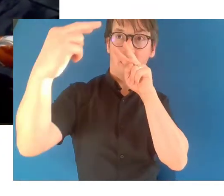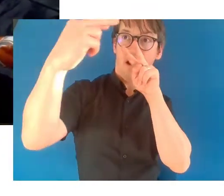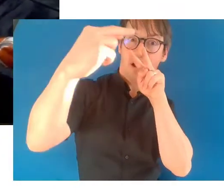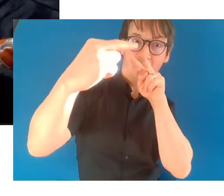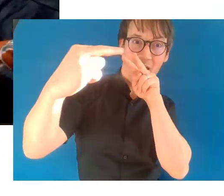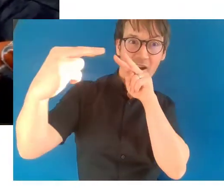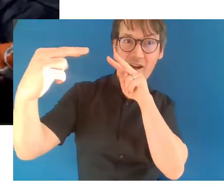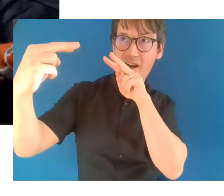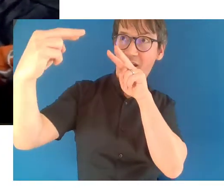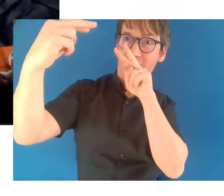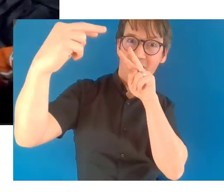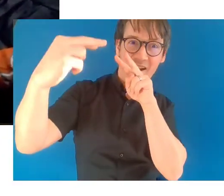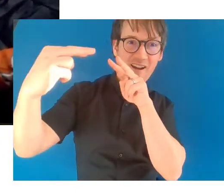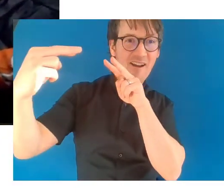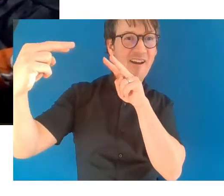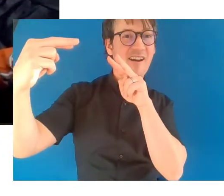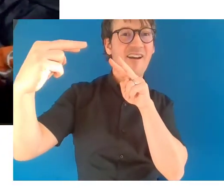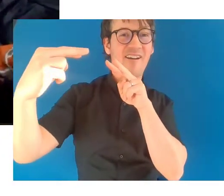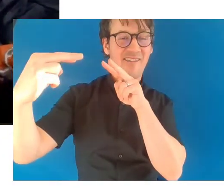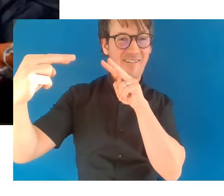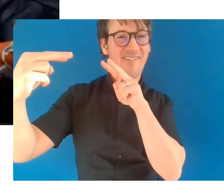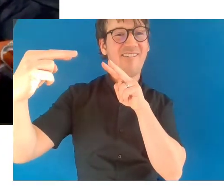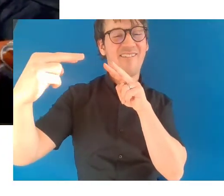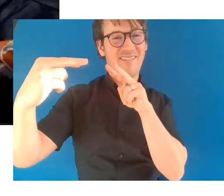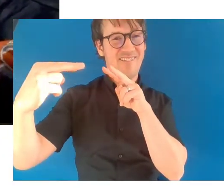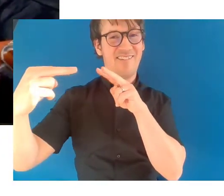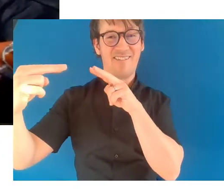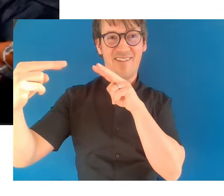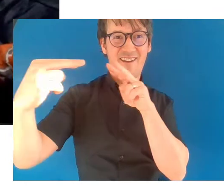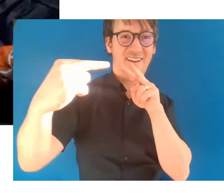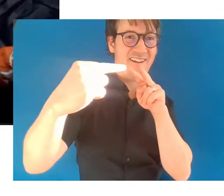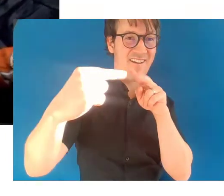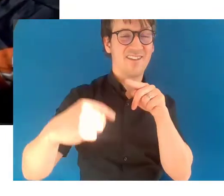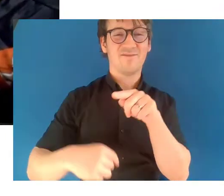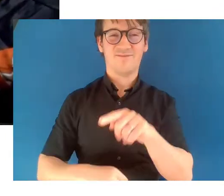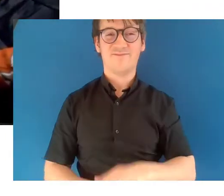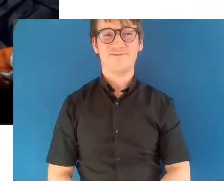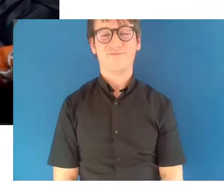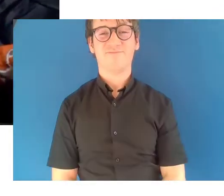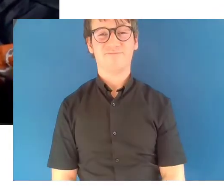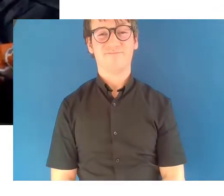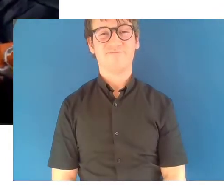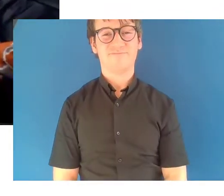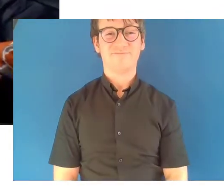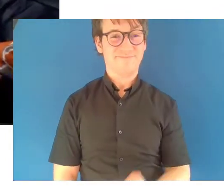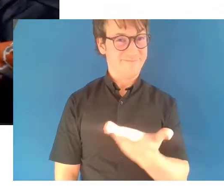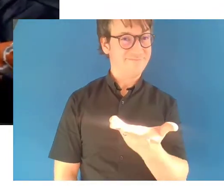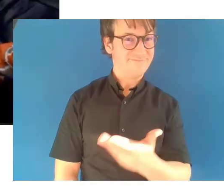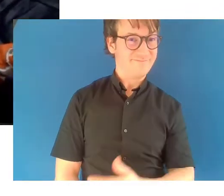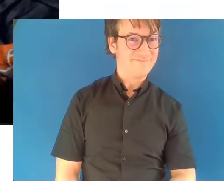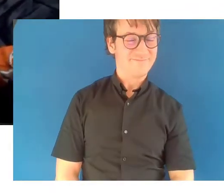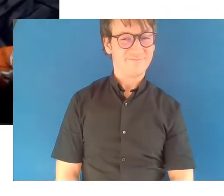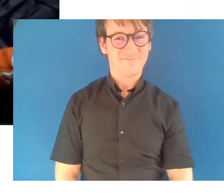You will see Pepper is tracking Alex’s face as he moves around towards the back of the room.